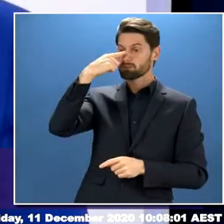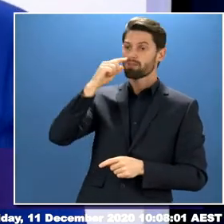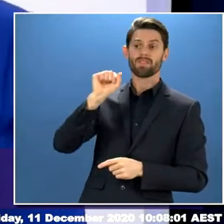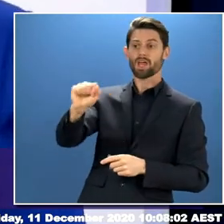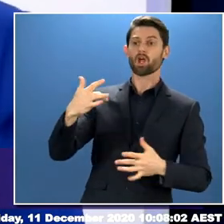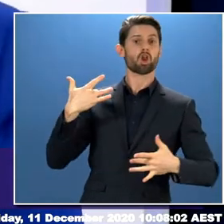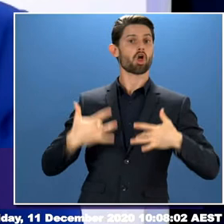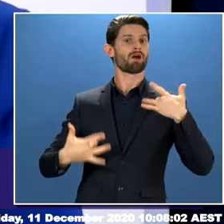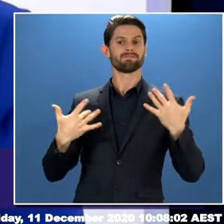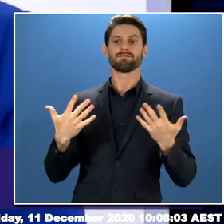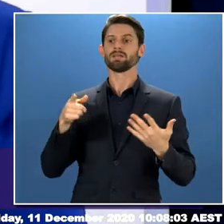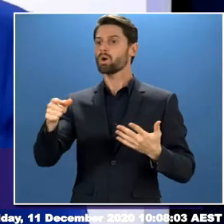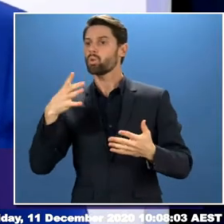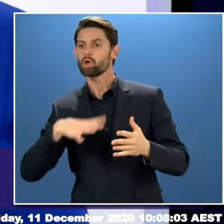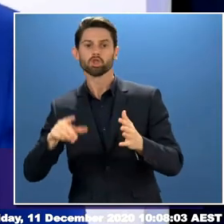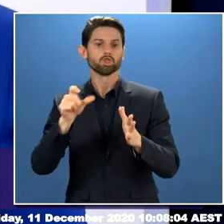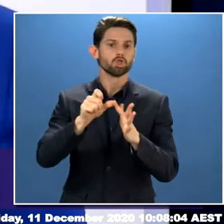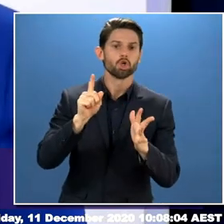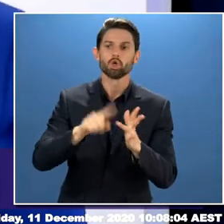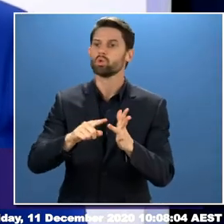certain things will be unlawful.